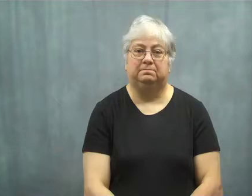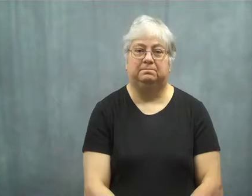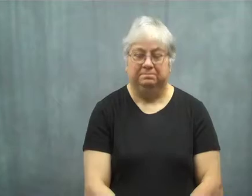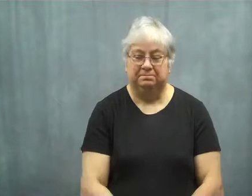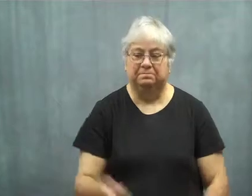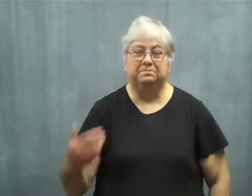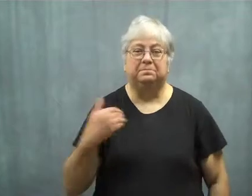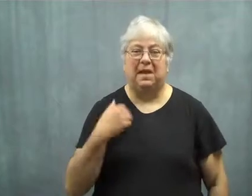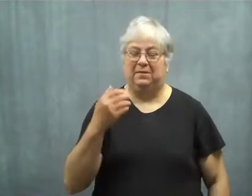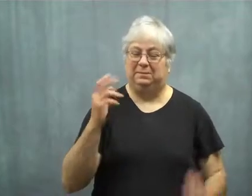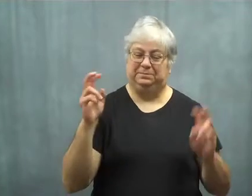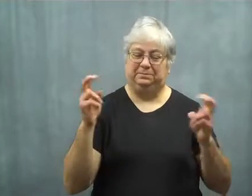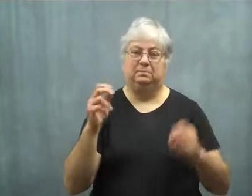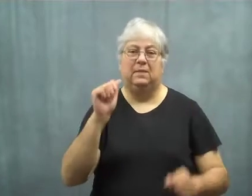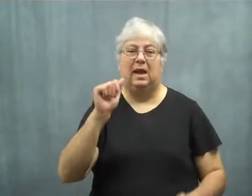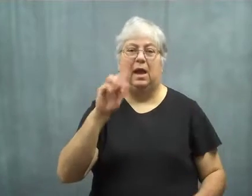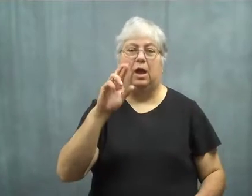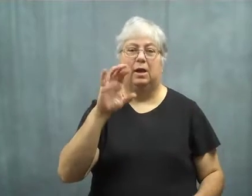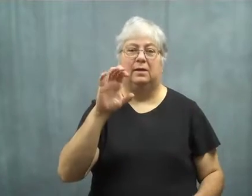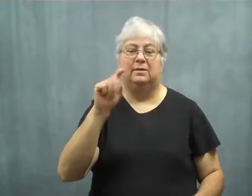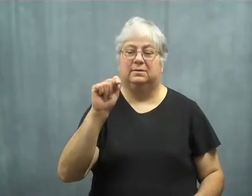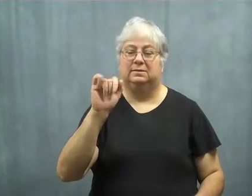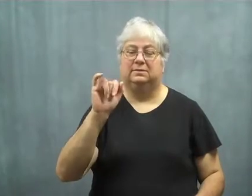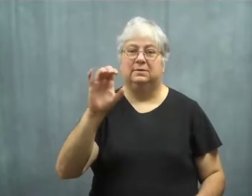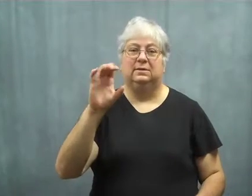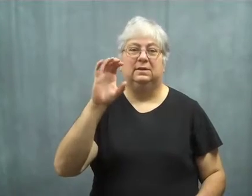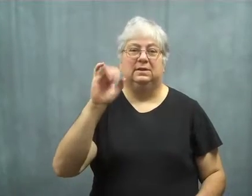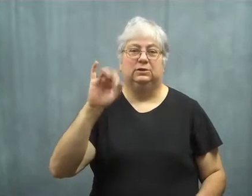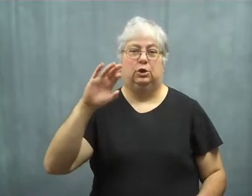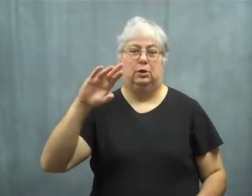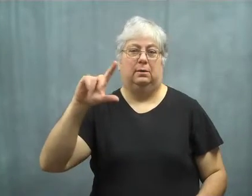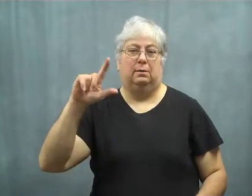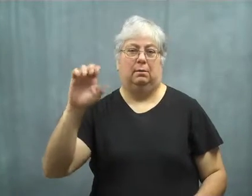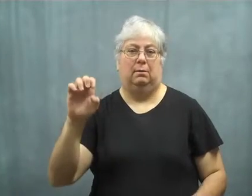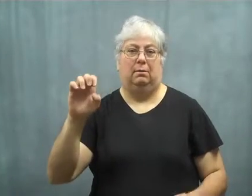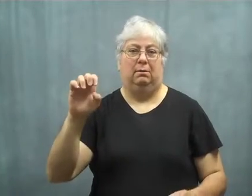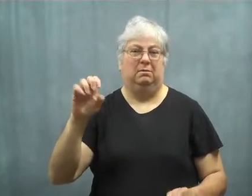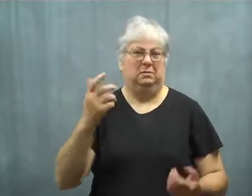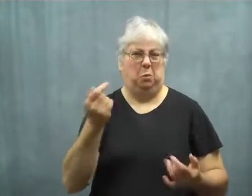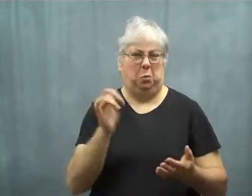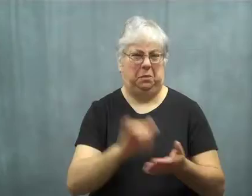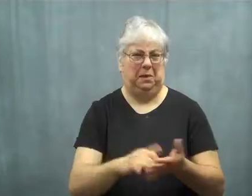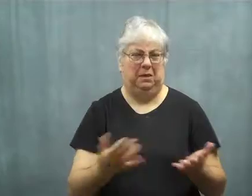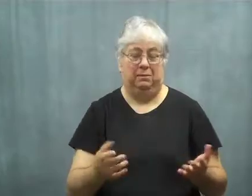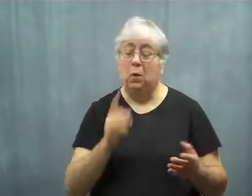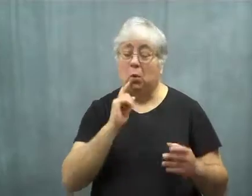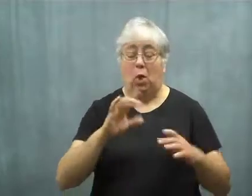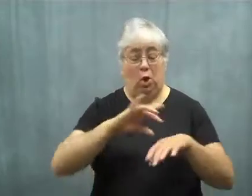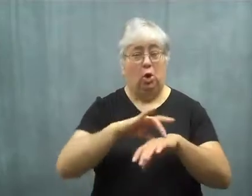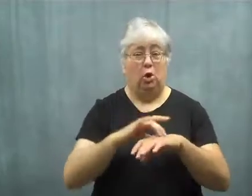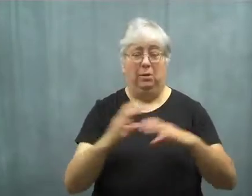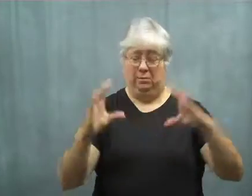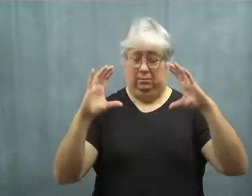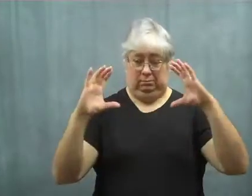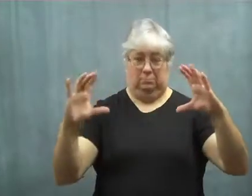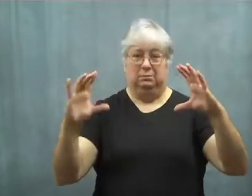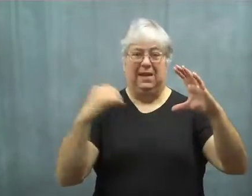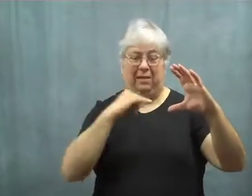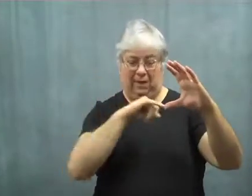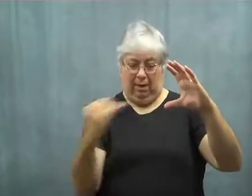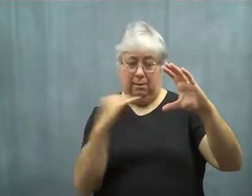There's something called the Arctic Circle.